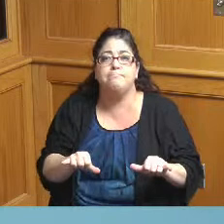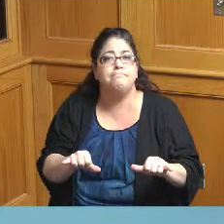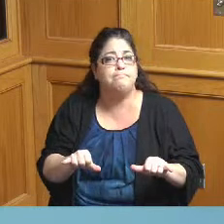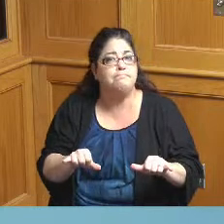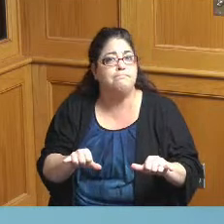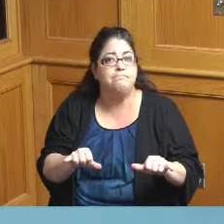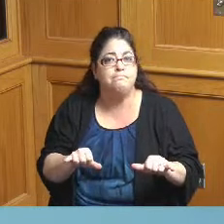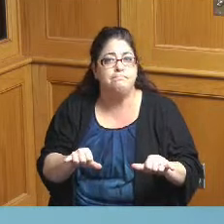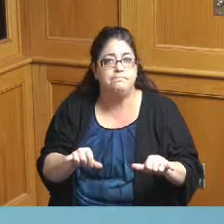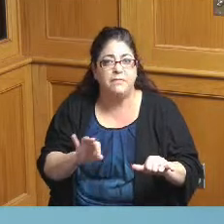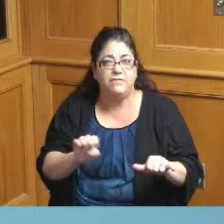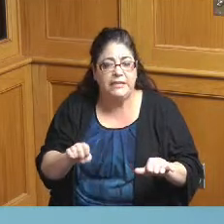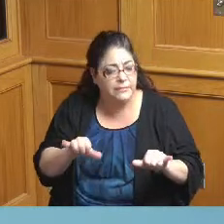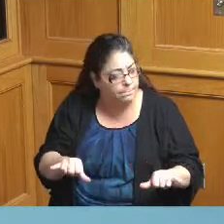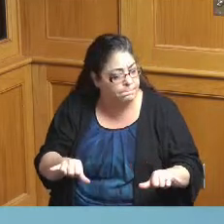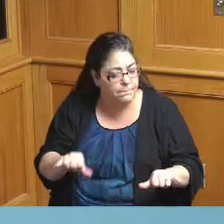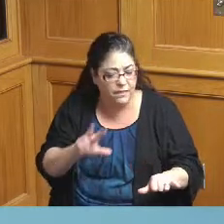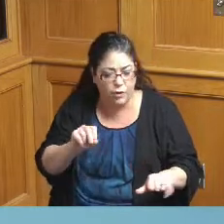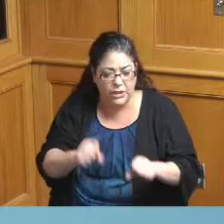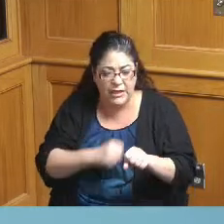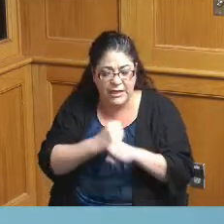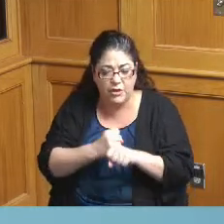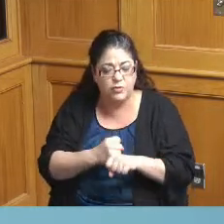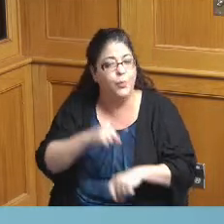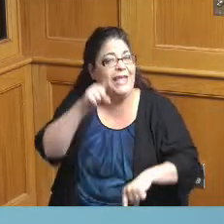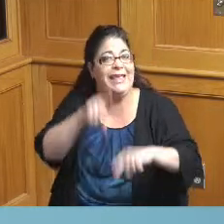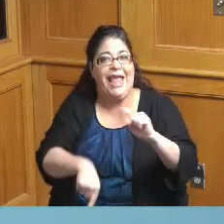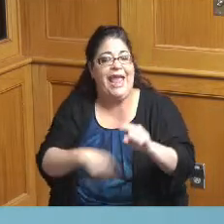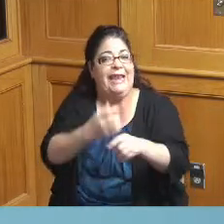court to increase any more Revenue that's all dictated by the Ohio Revised Code